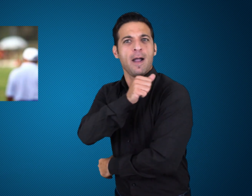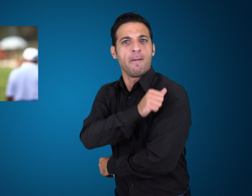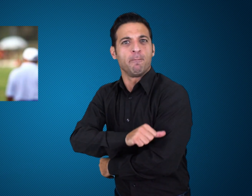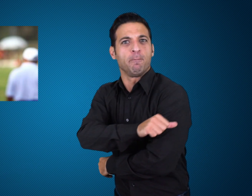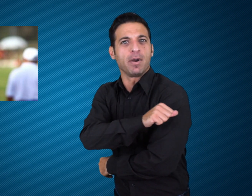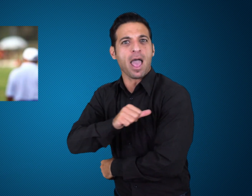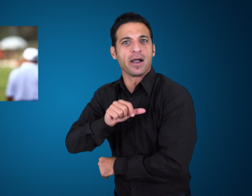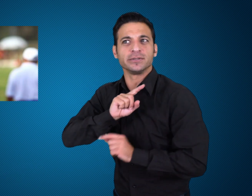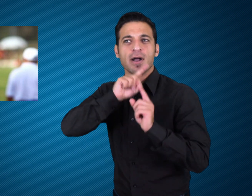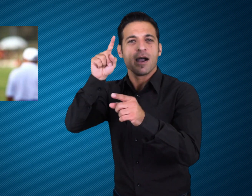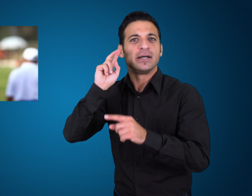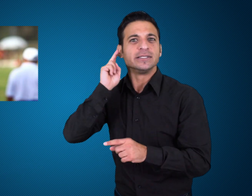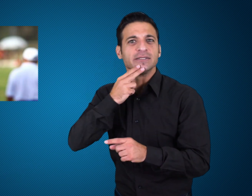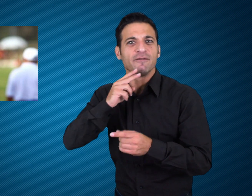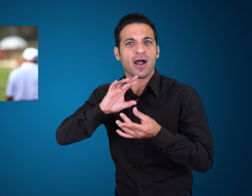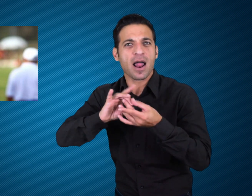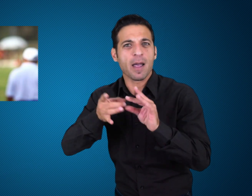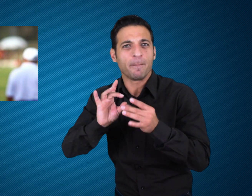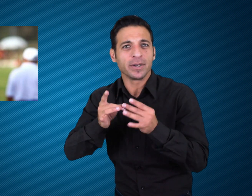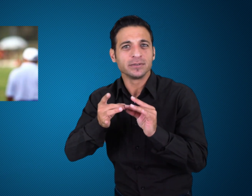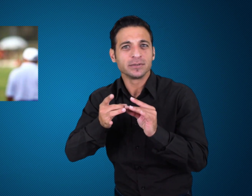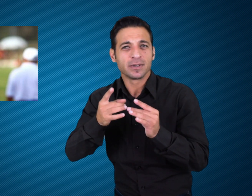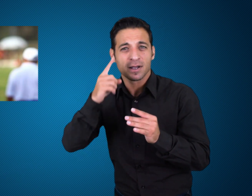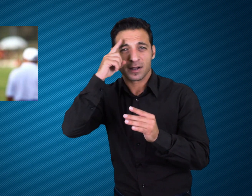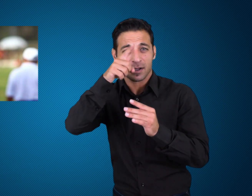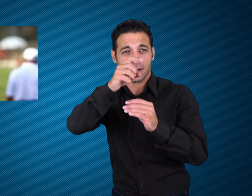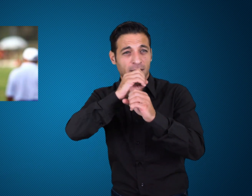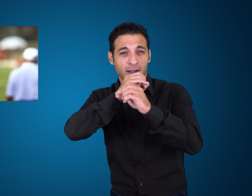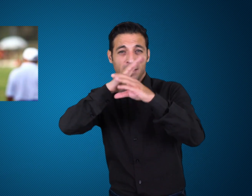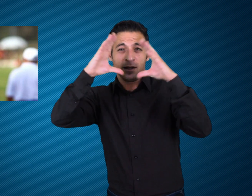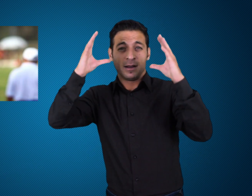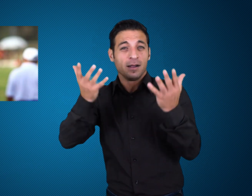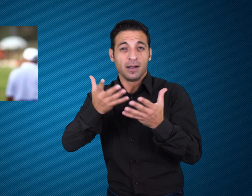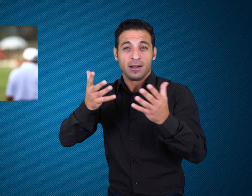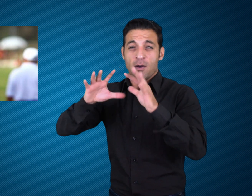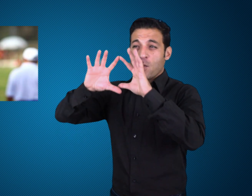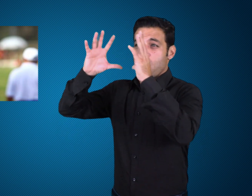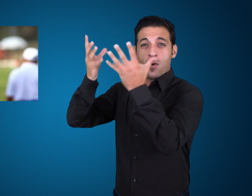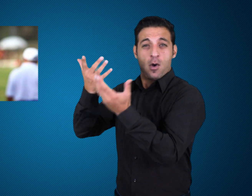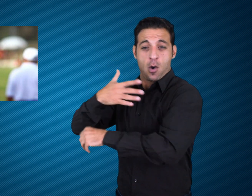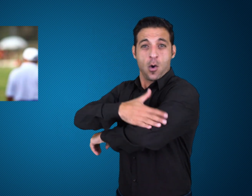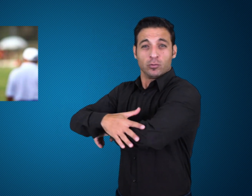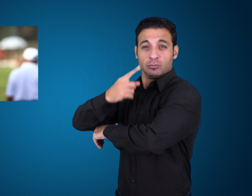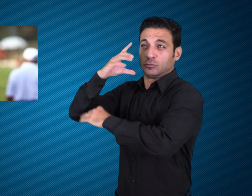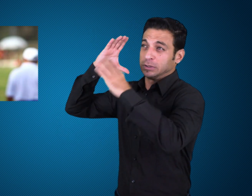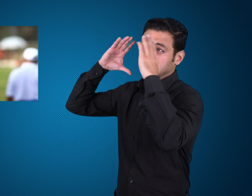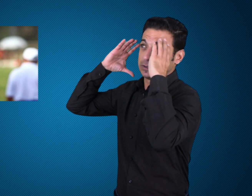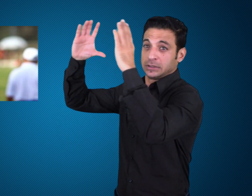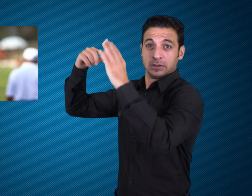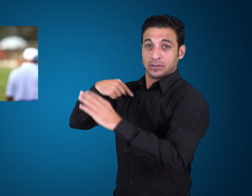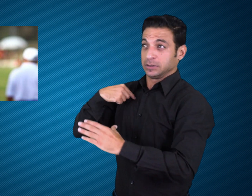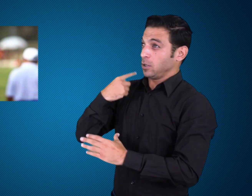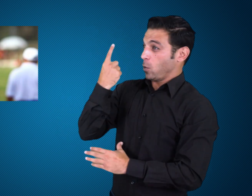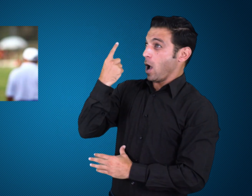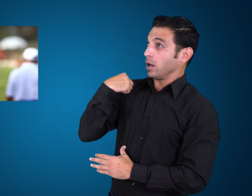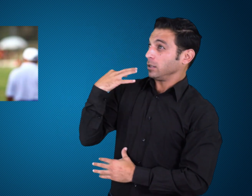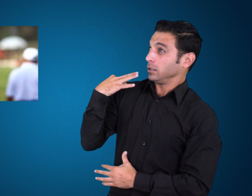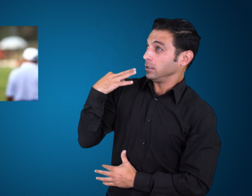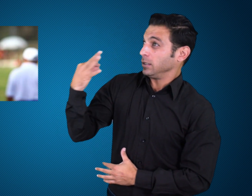athlete to represent an entire country? So much pressure to win!